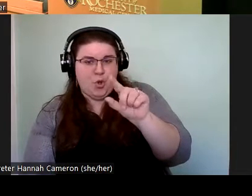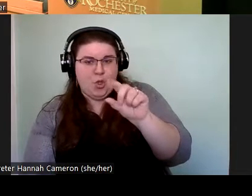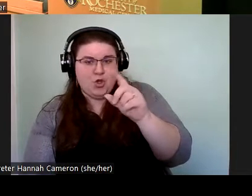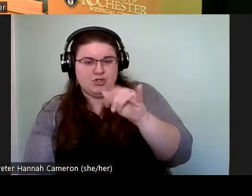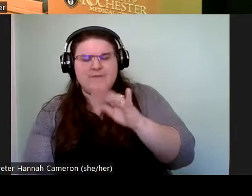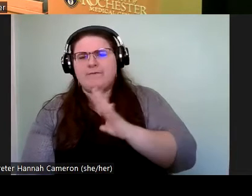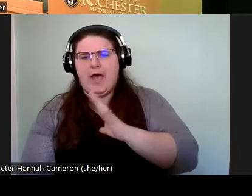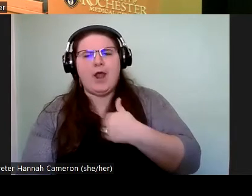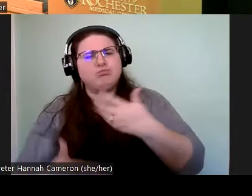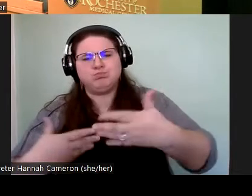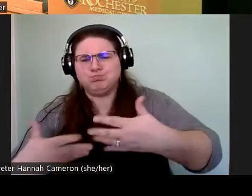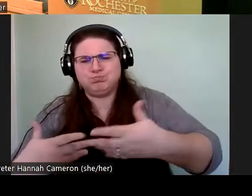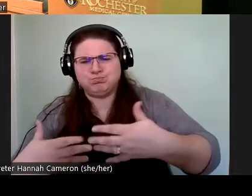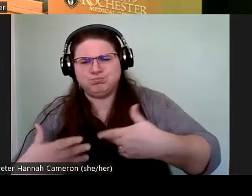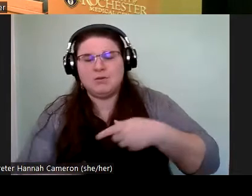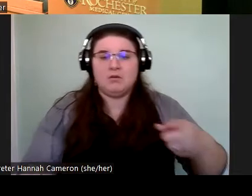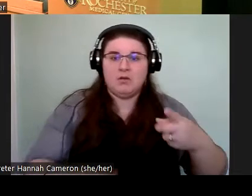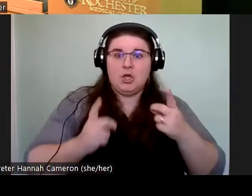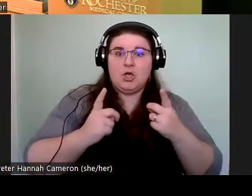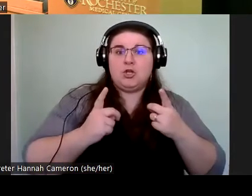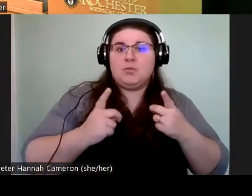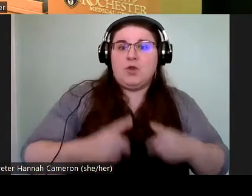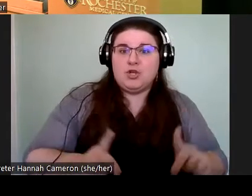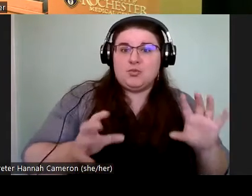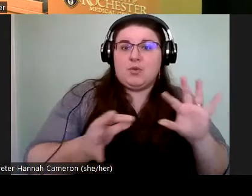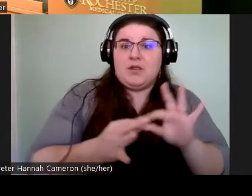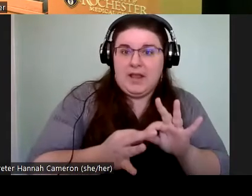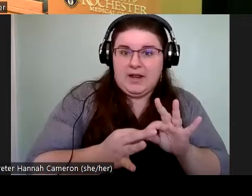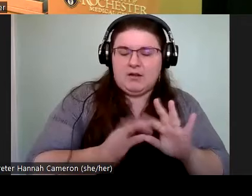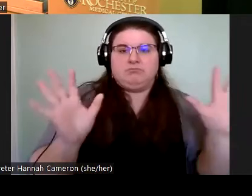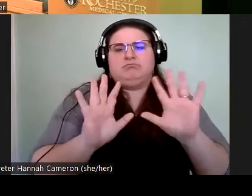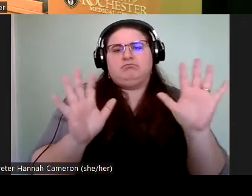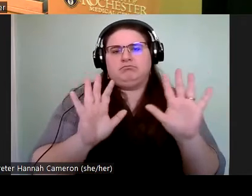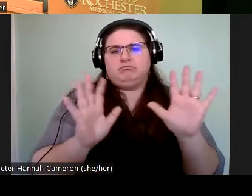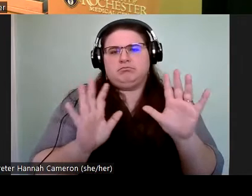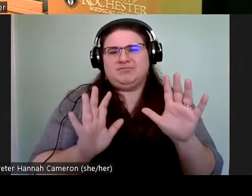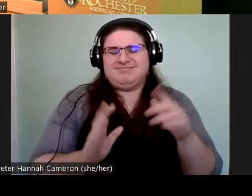health then they weren't going to talk to me and so we don't apply Hippa equally among healthare